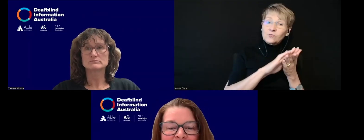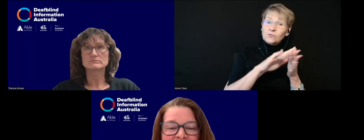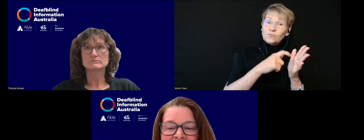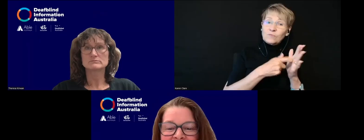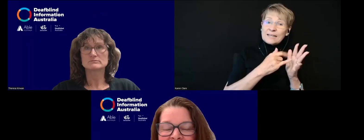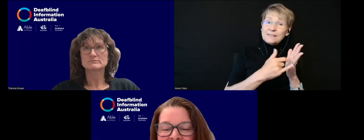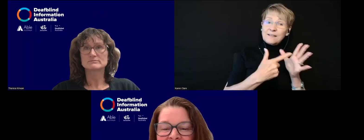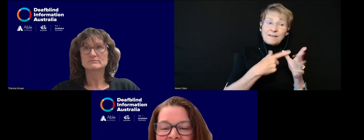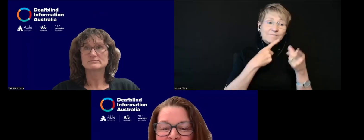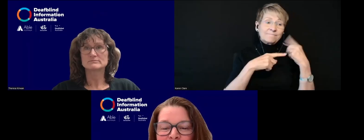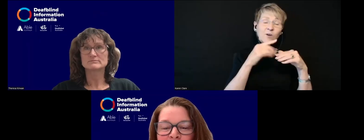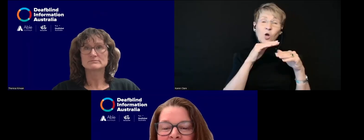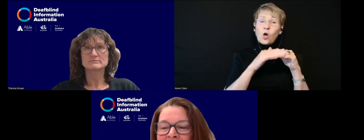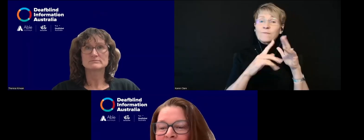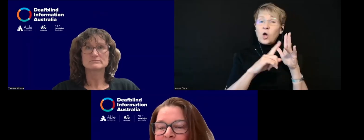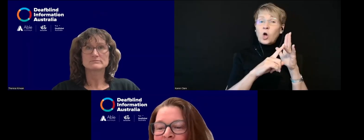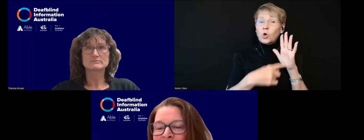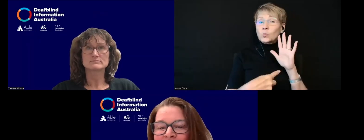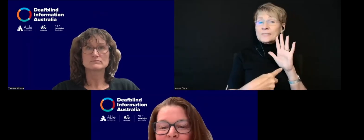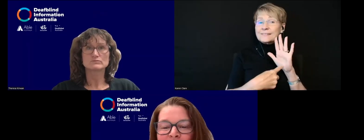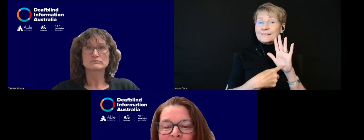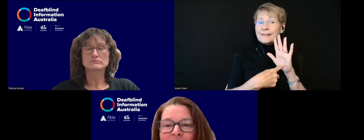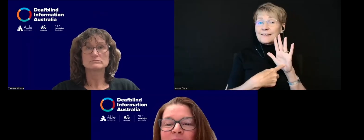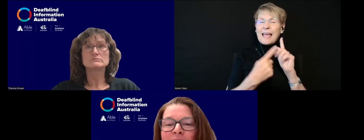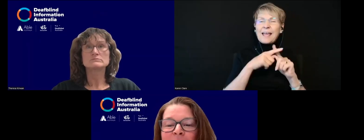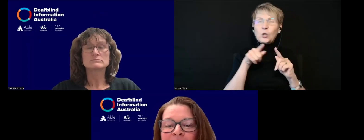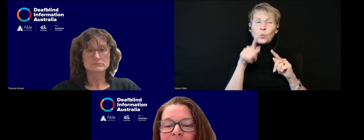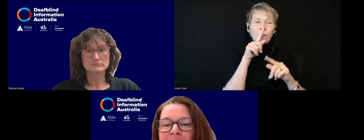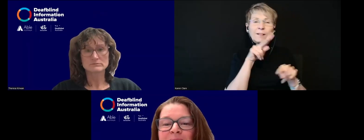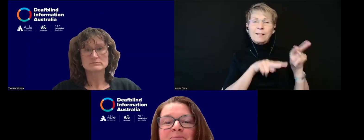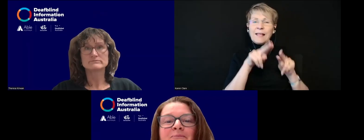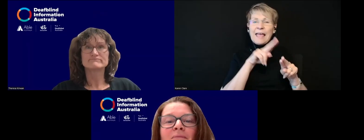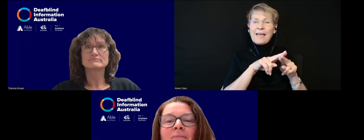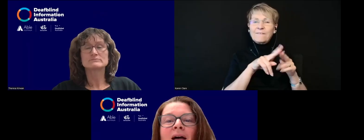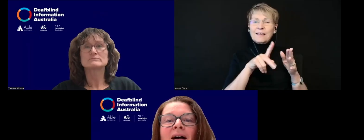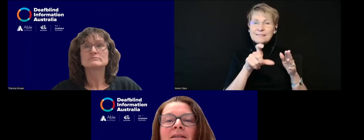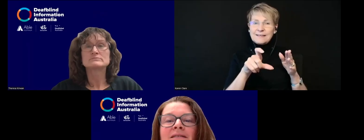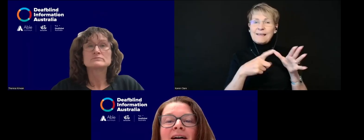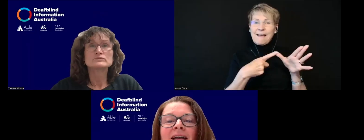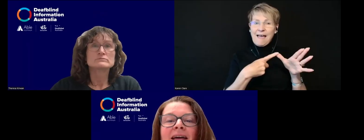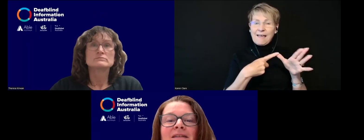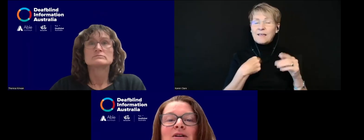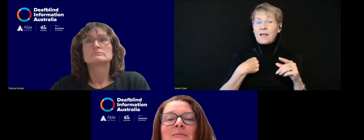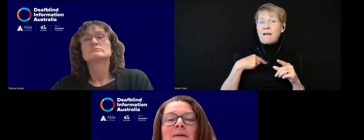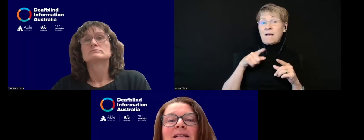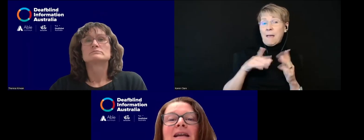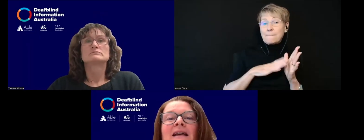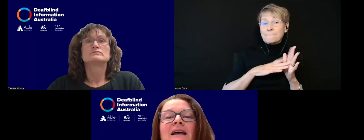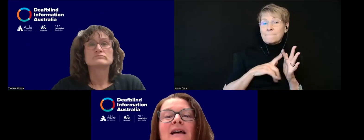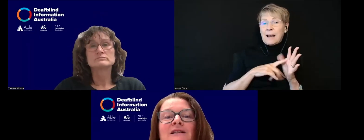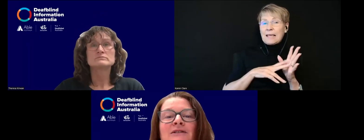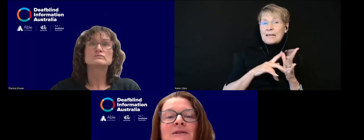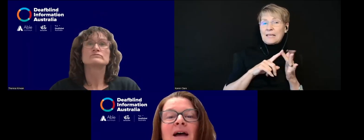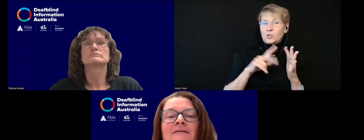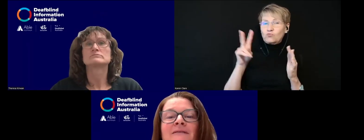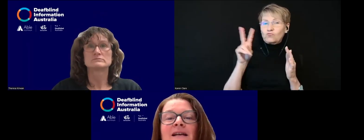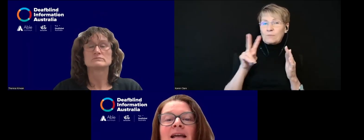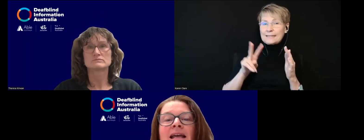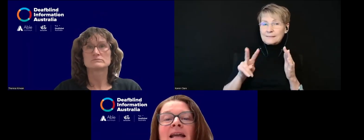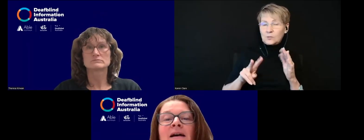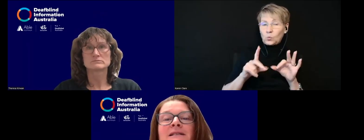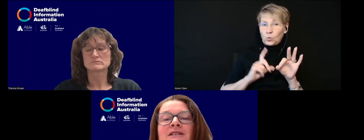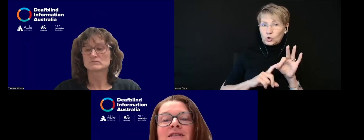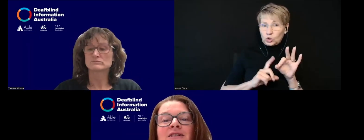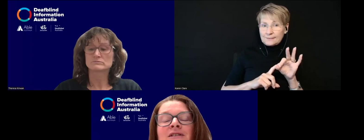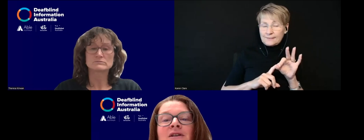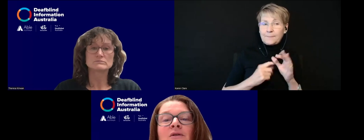We have some questions coming through. I'll start at the top: Do you have any suggestions